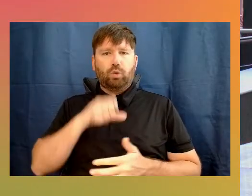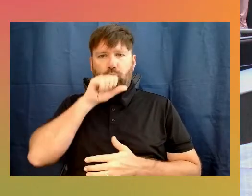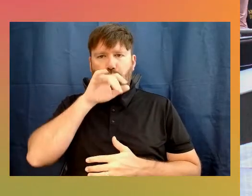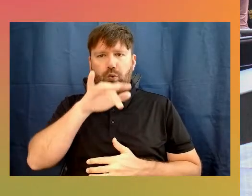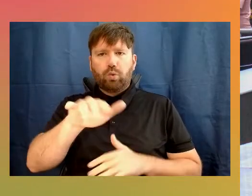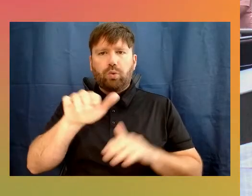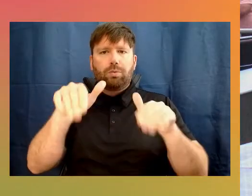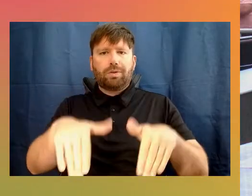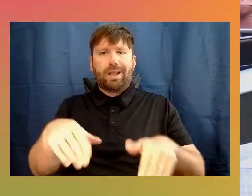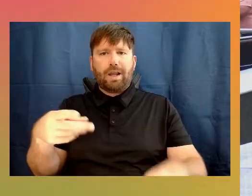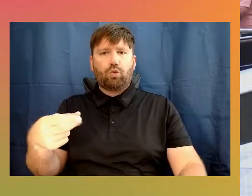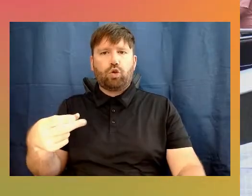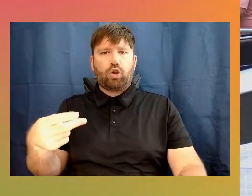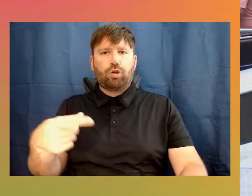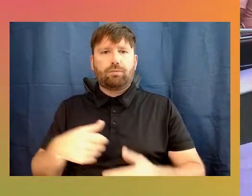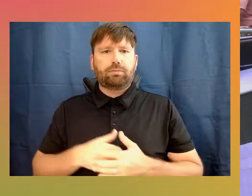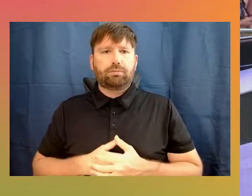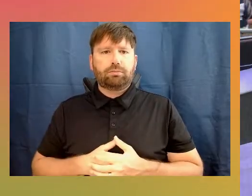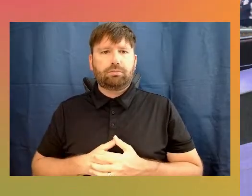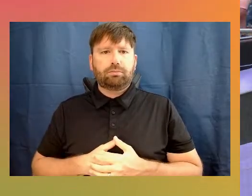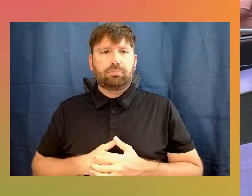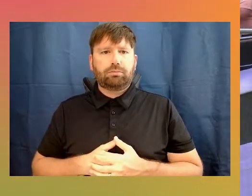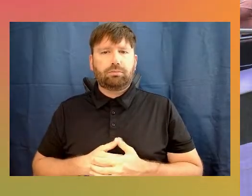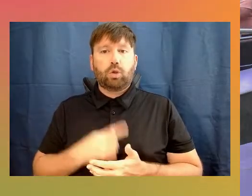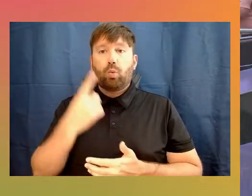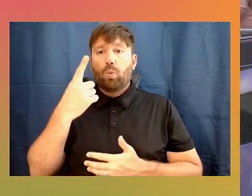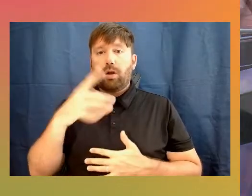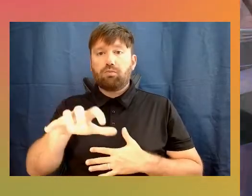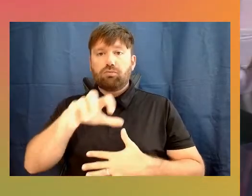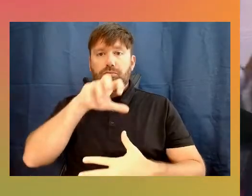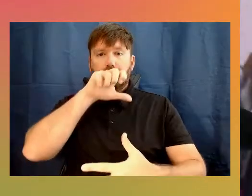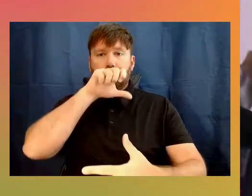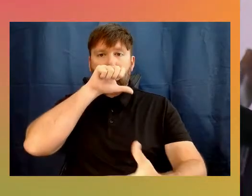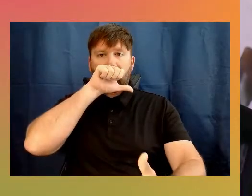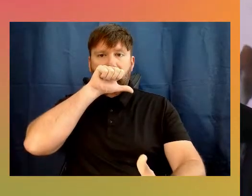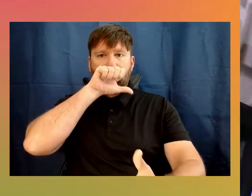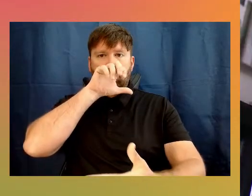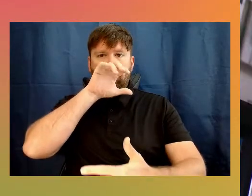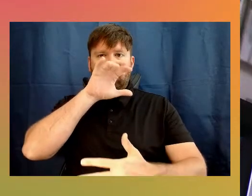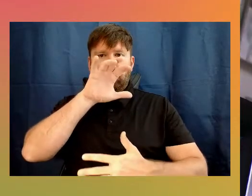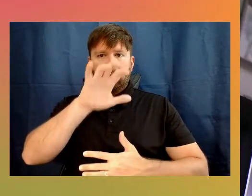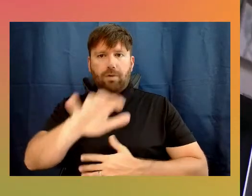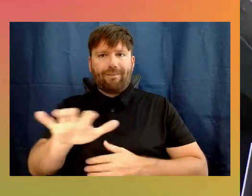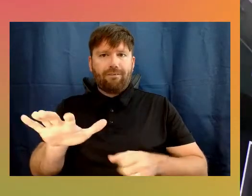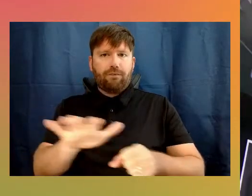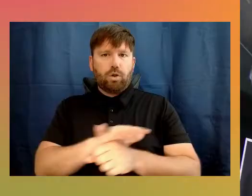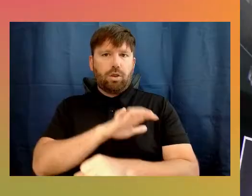THINK OF PULLING THE HEART THROUGH THE GATEWAYS OF THE ARM.